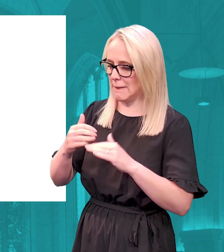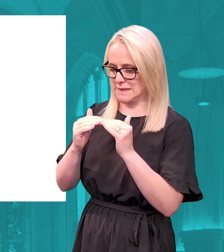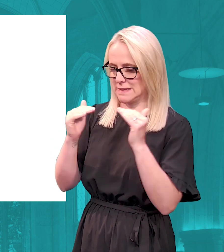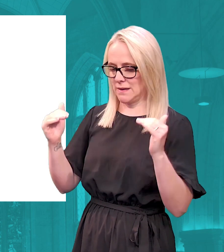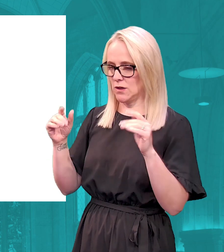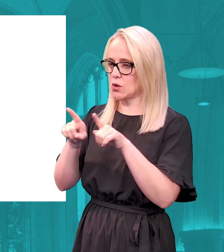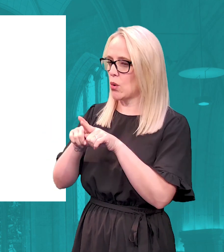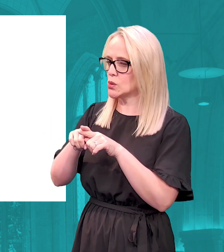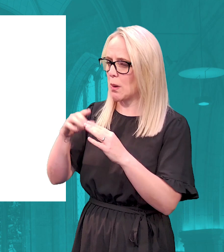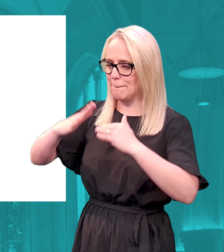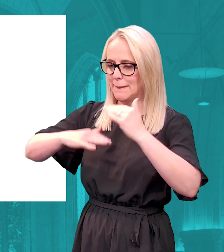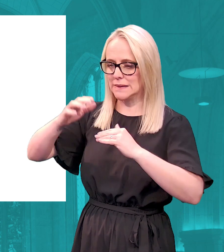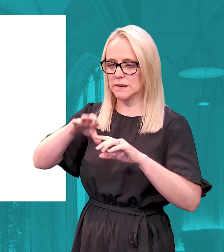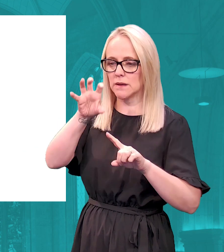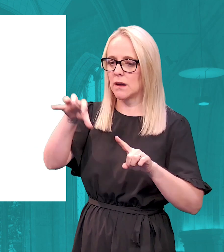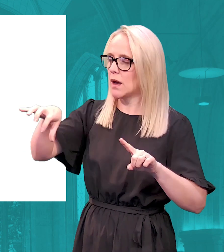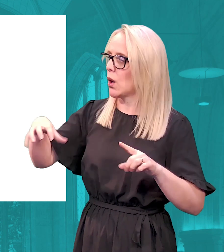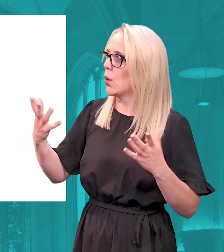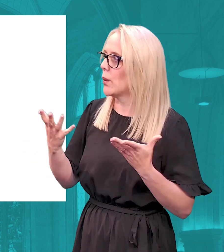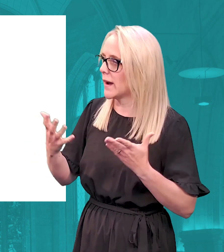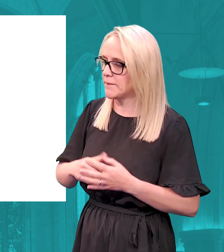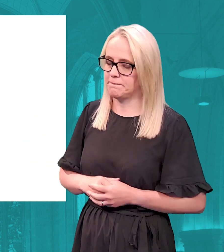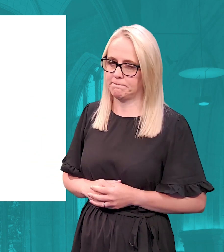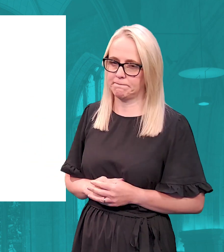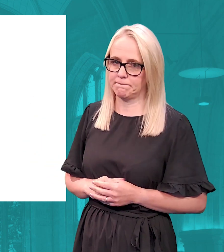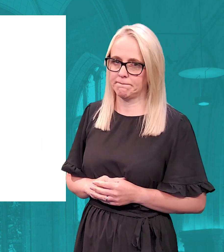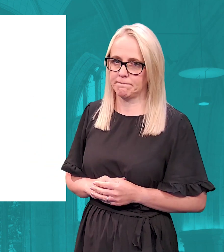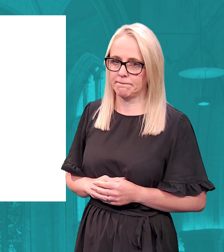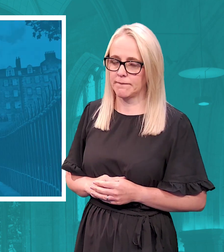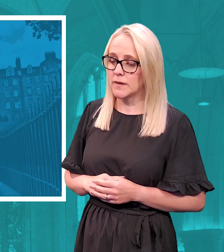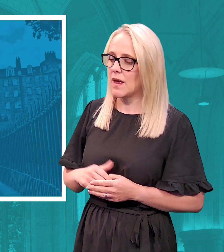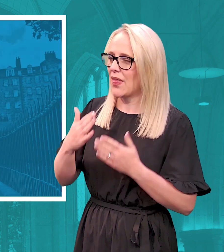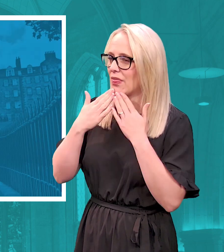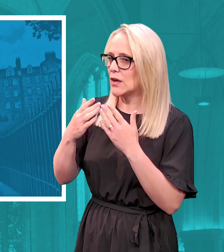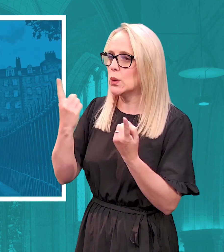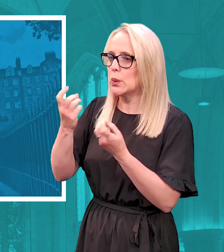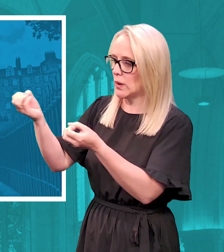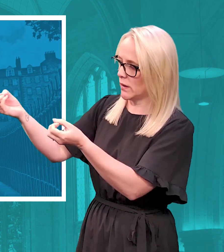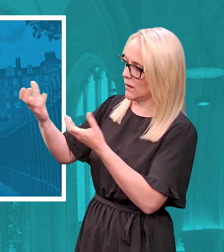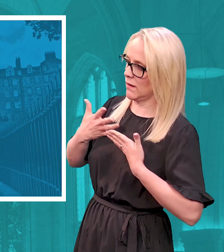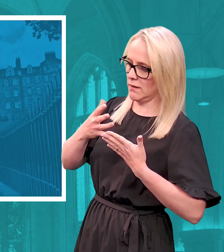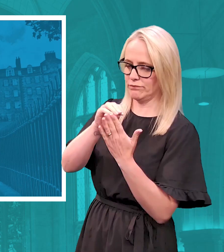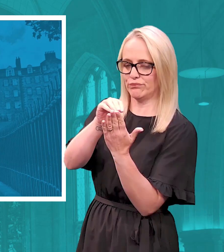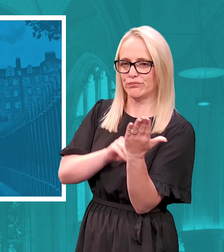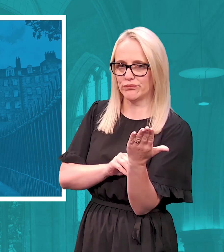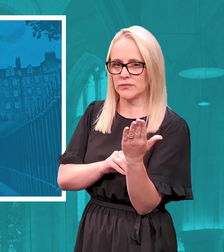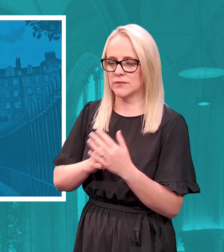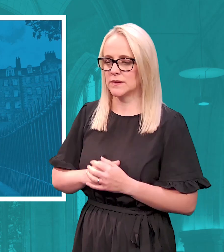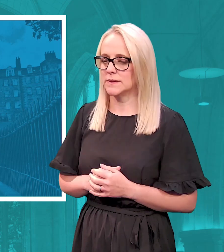Thanks to all who have contributed to the development. And with Presbytery Mission Plan Act in mind,